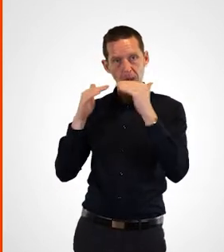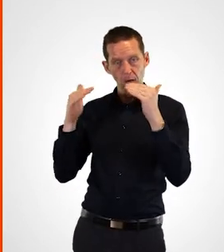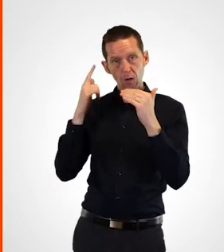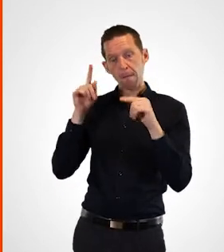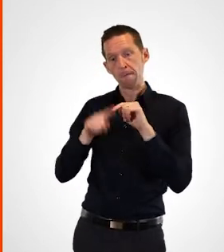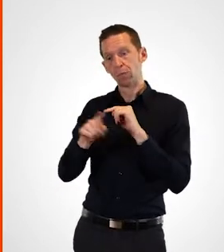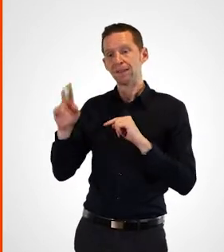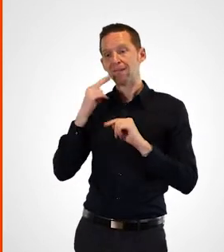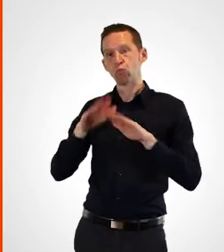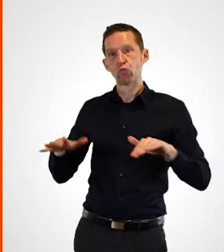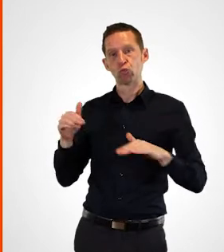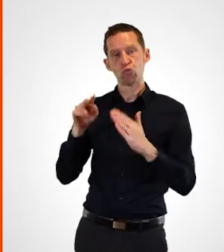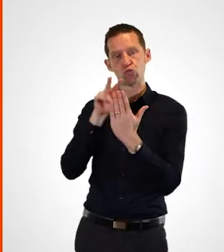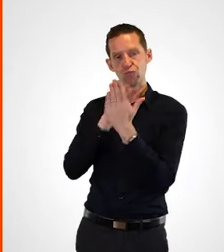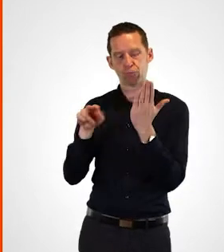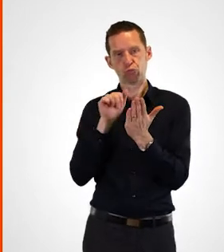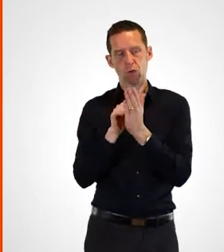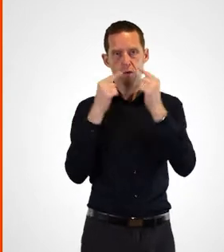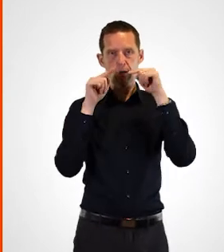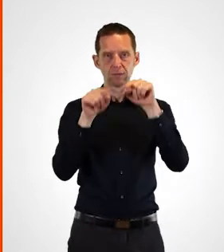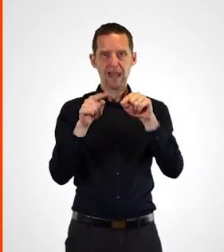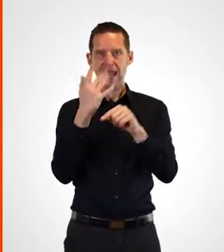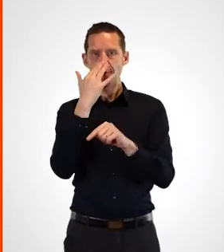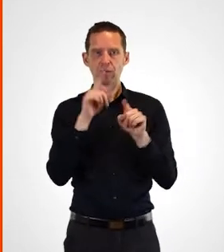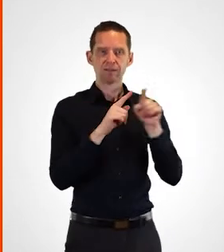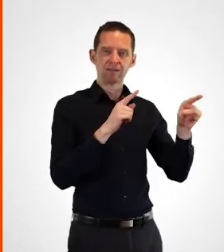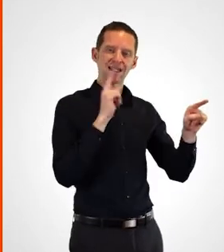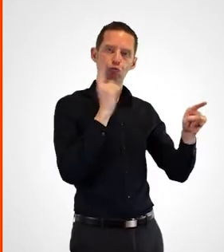deaf children should read at an age-commensurate level with their hearing age peers.